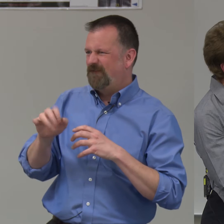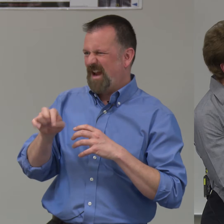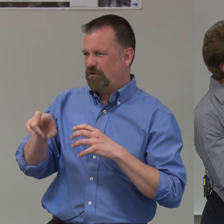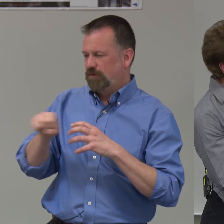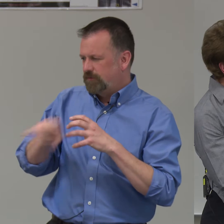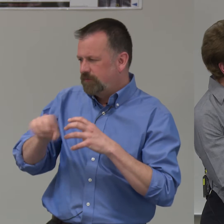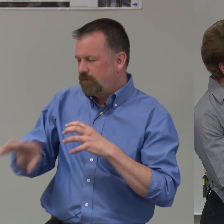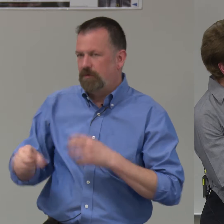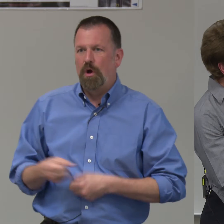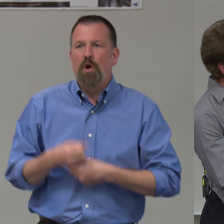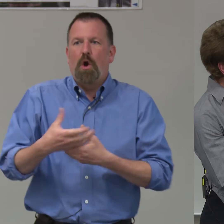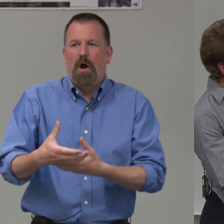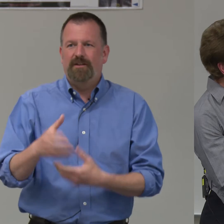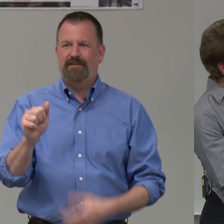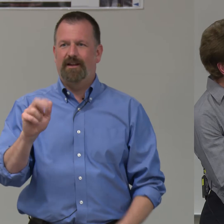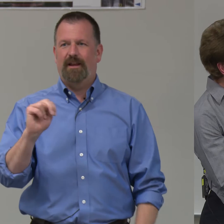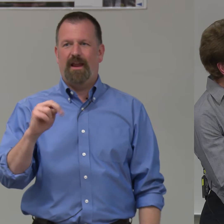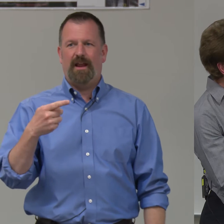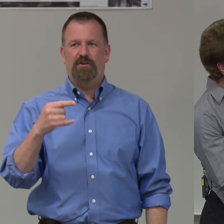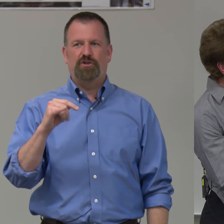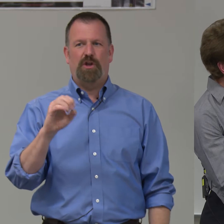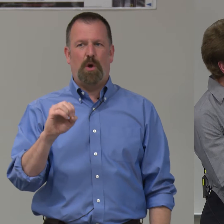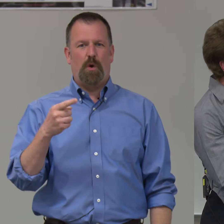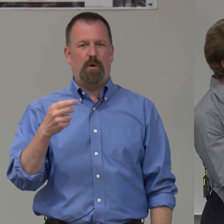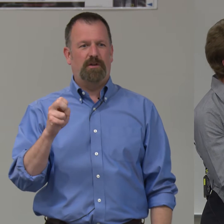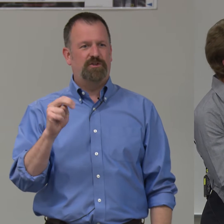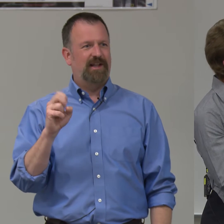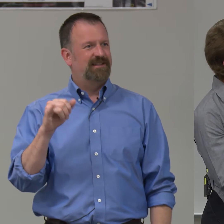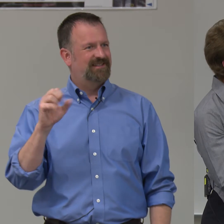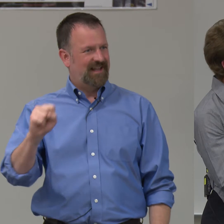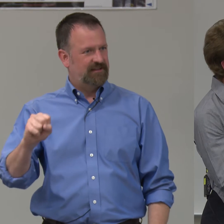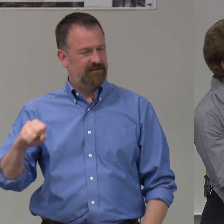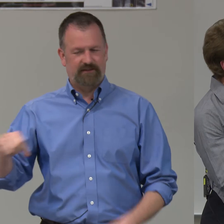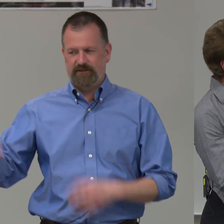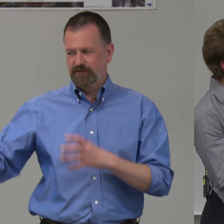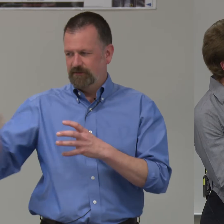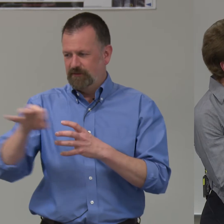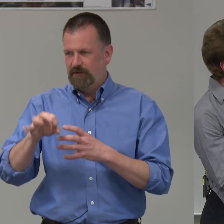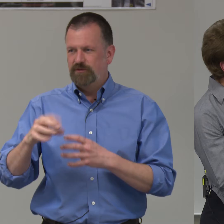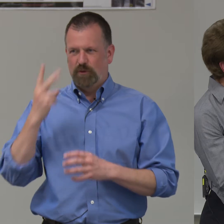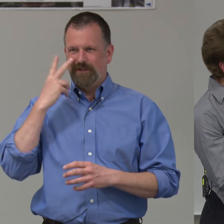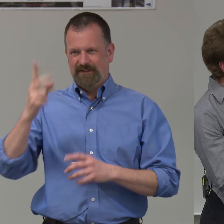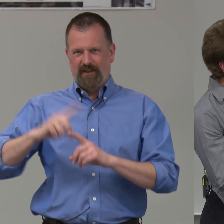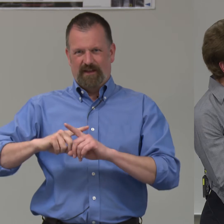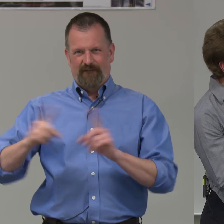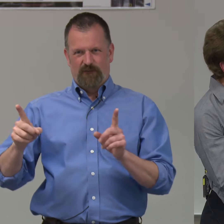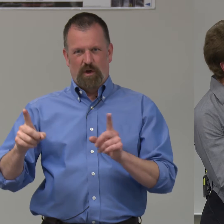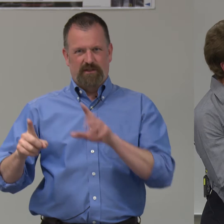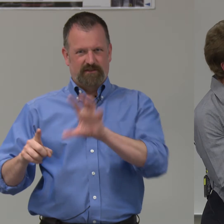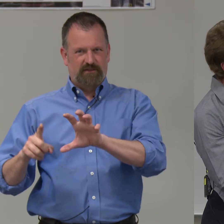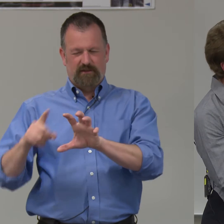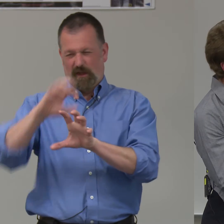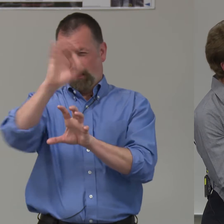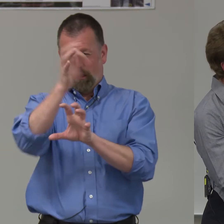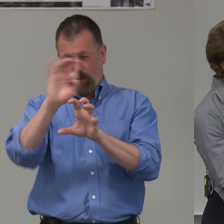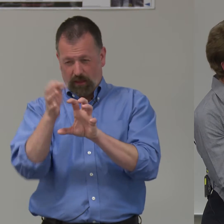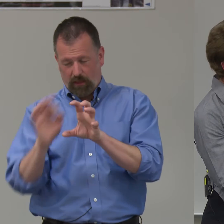in angiogenesis in this kind of dividing line between the normal vessels, and you can see these tumor vessels